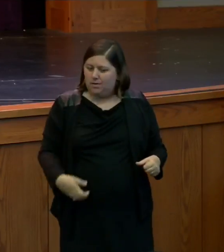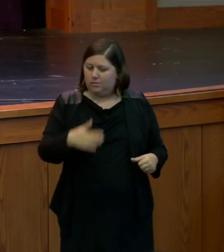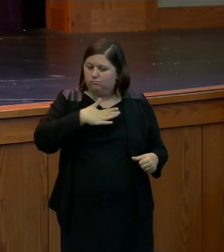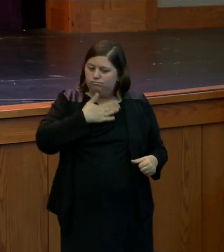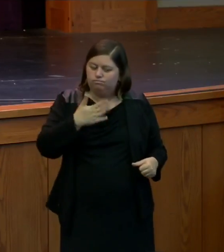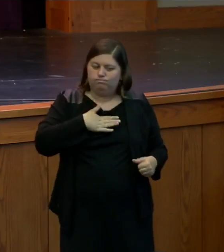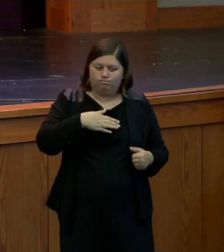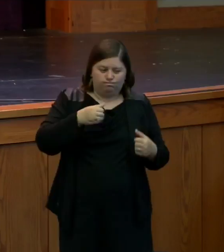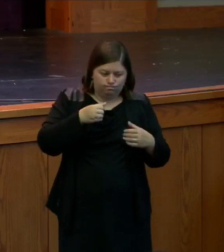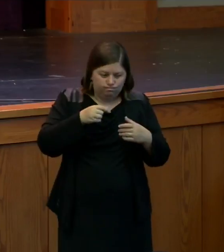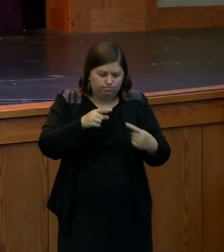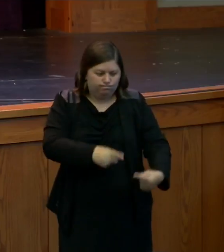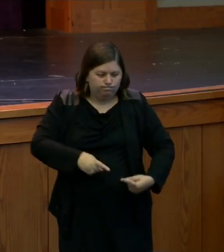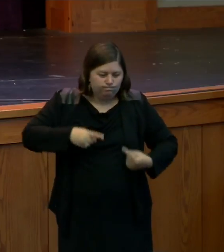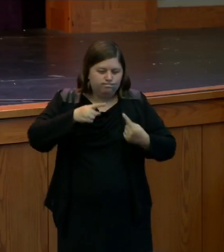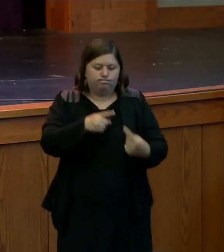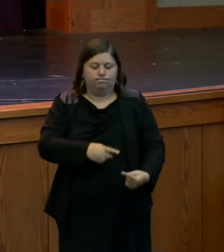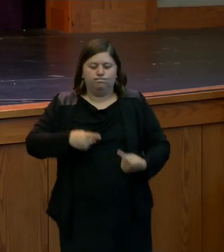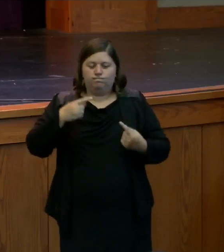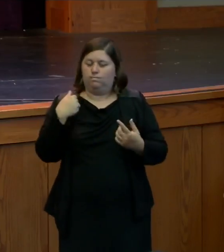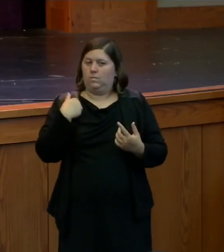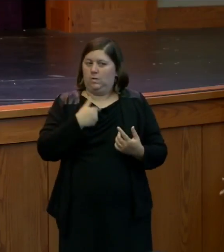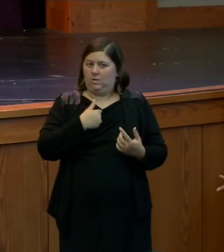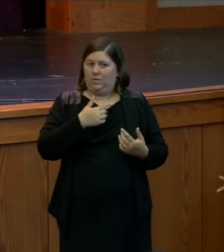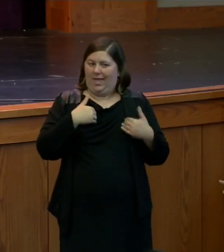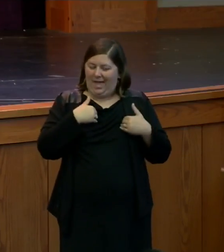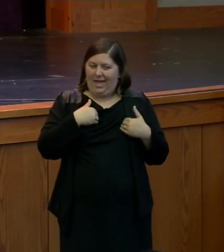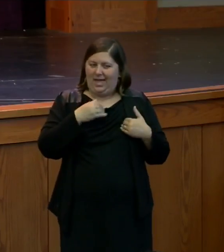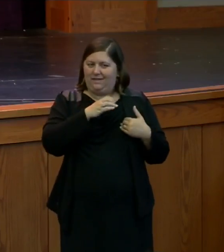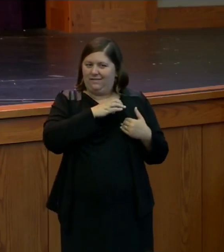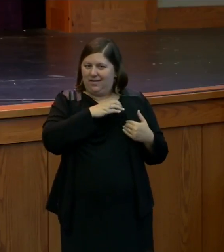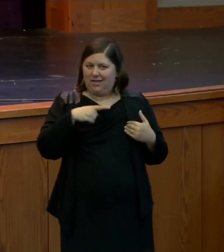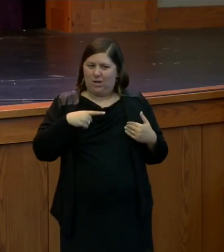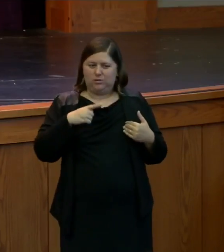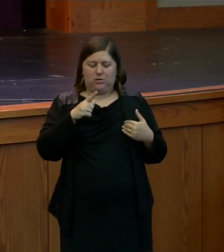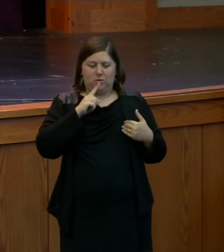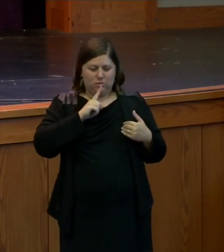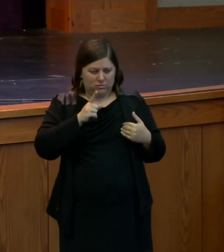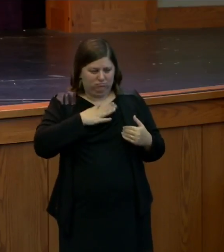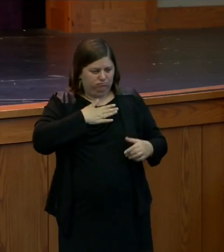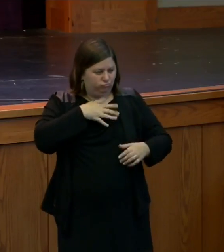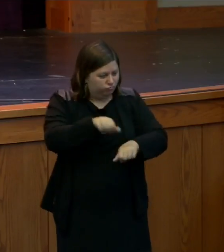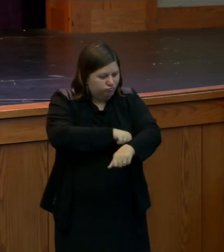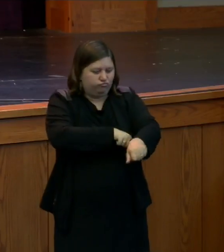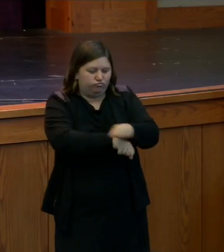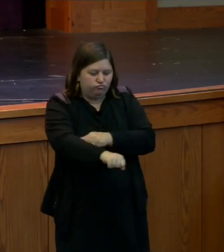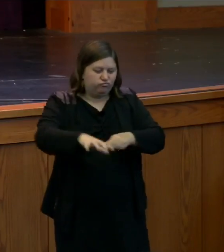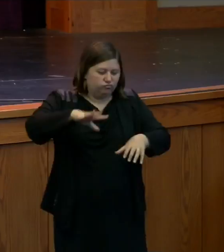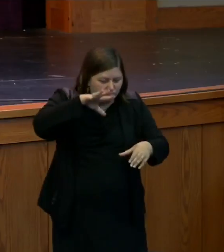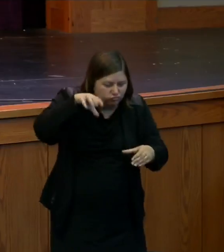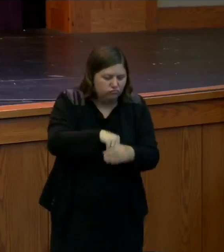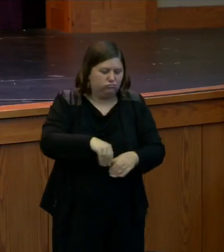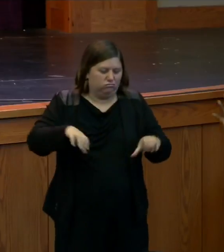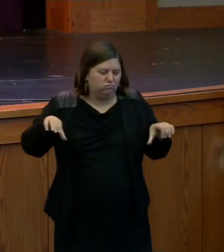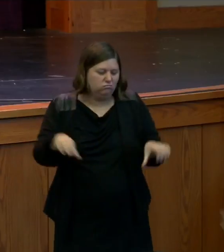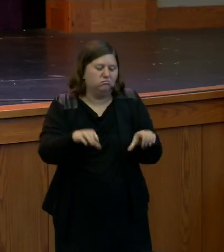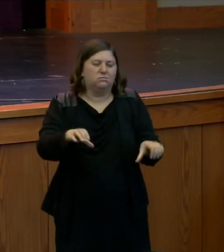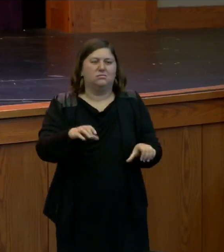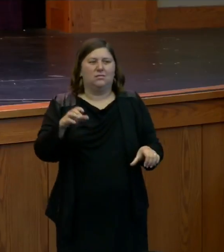WE HAVE A CITY COUNCIL THAT IS WILLING TO FIGHT. WE HAVE TO BE THE CITIZENS THAT IS WILLING TO FIGHT. I HEAR ALL OF YOU PEOPLE TALK